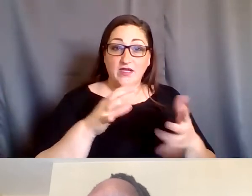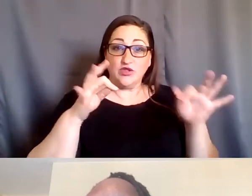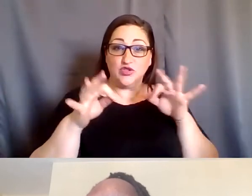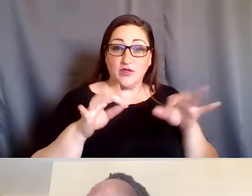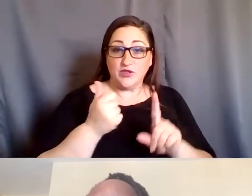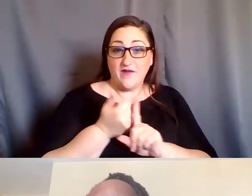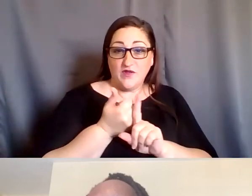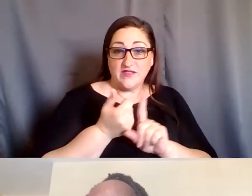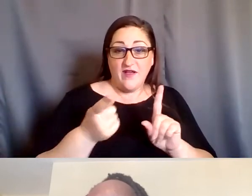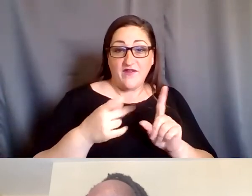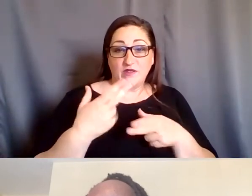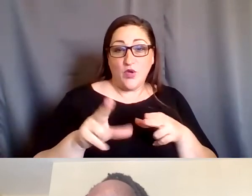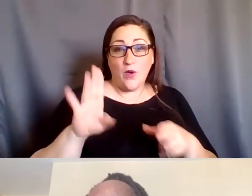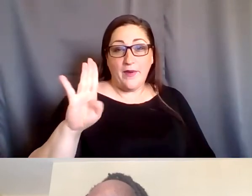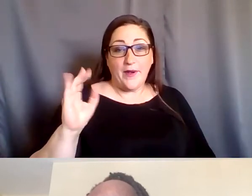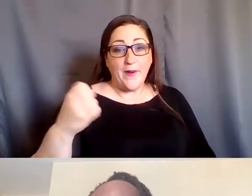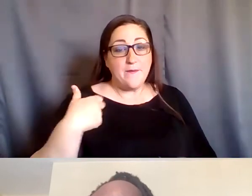Hi, everyone. My name is Michelle Bishop and